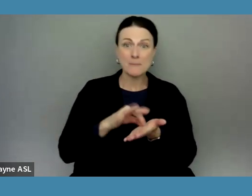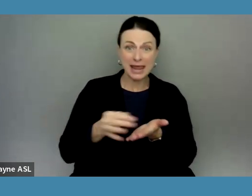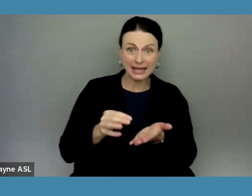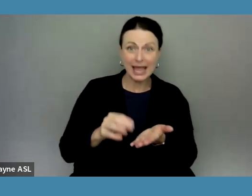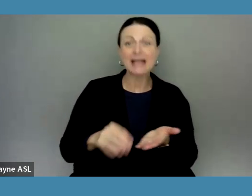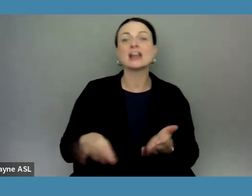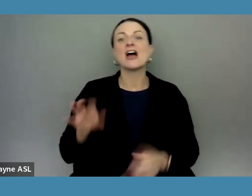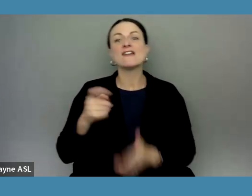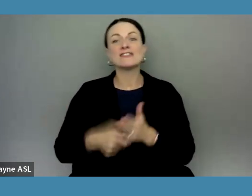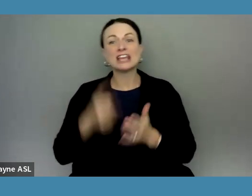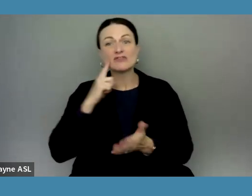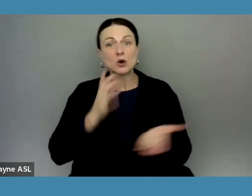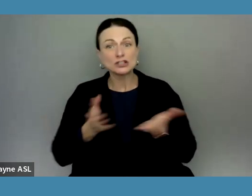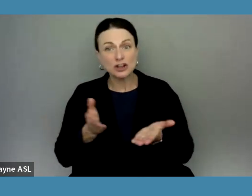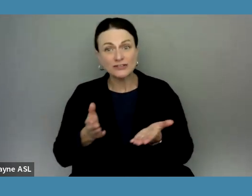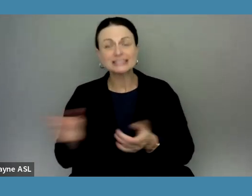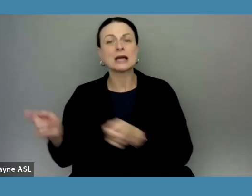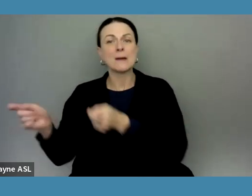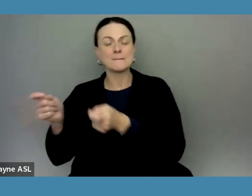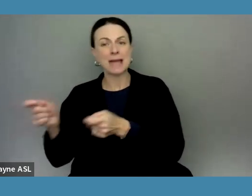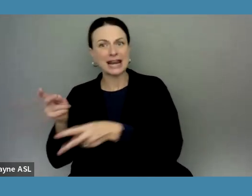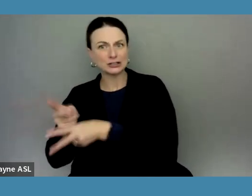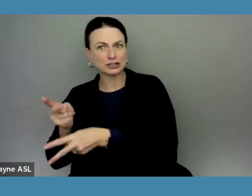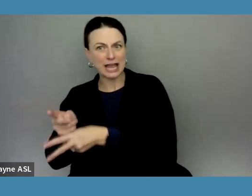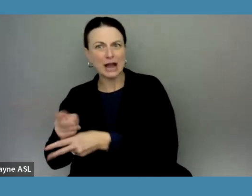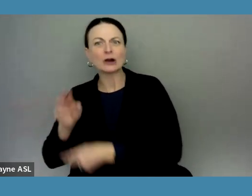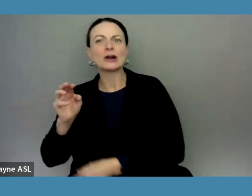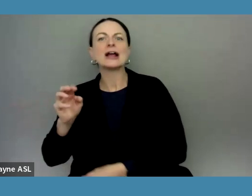and manage care MMA and LTC waiver.